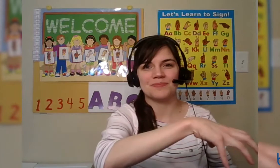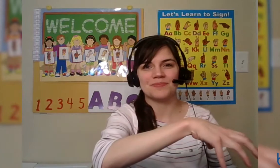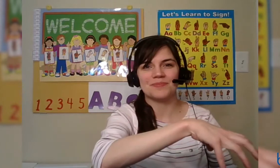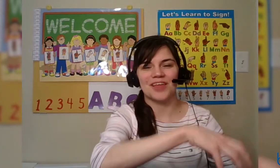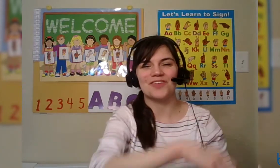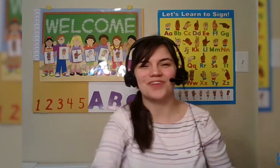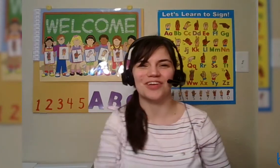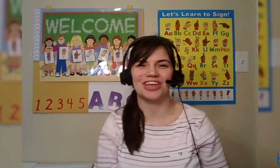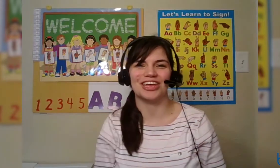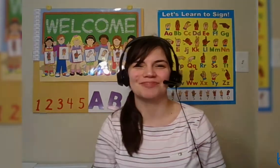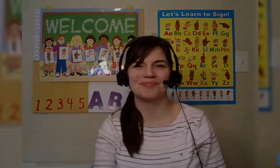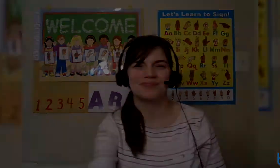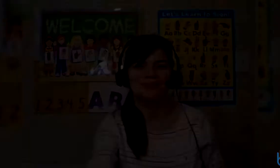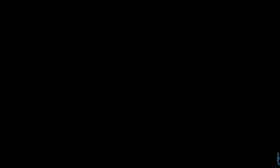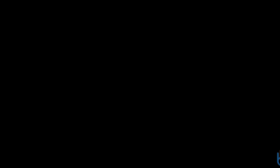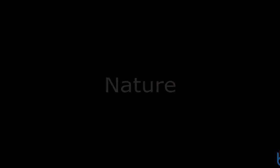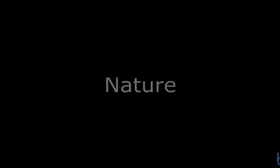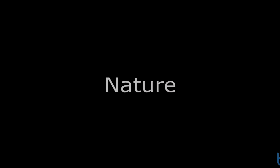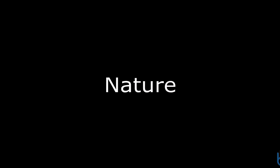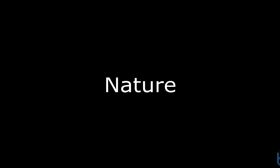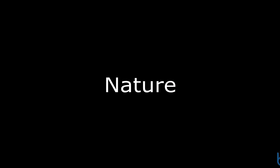Very good.